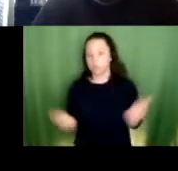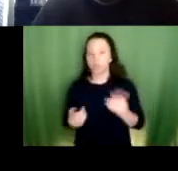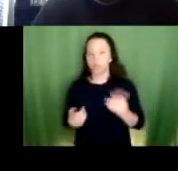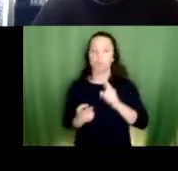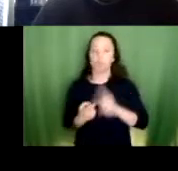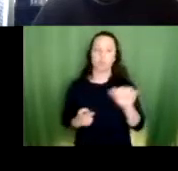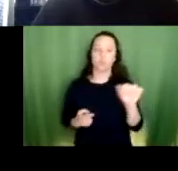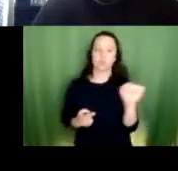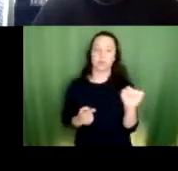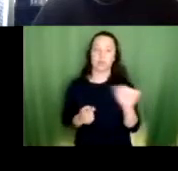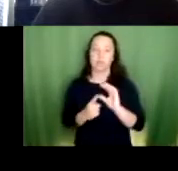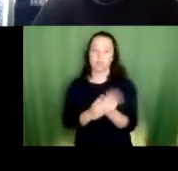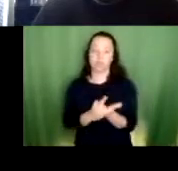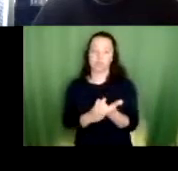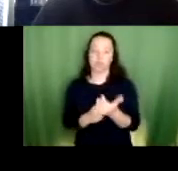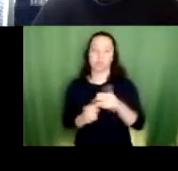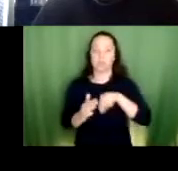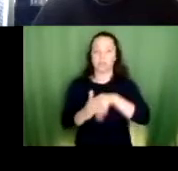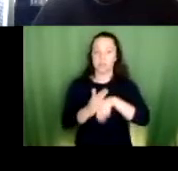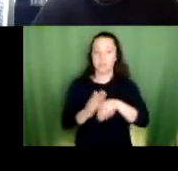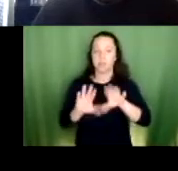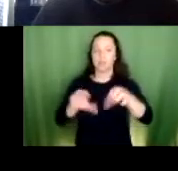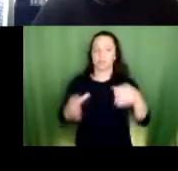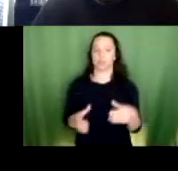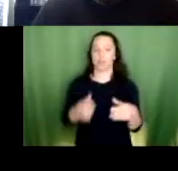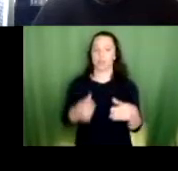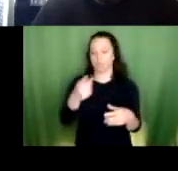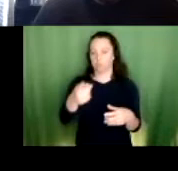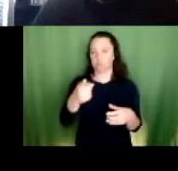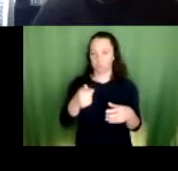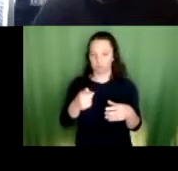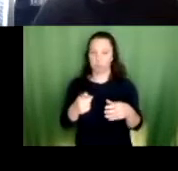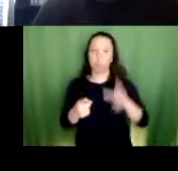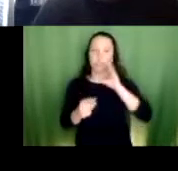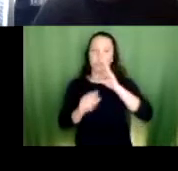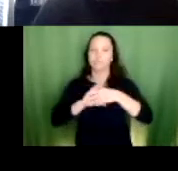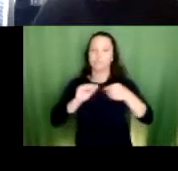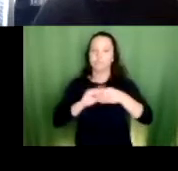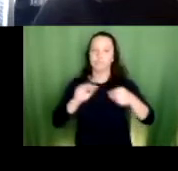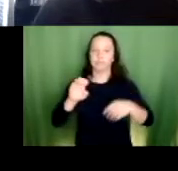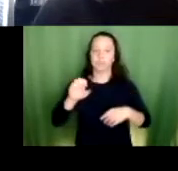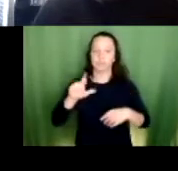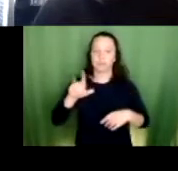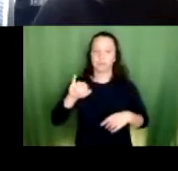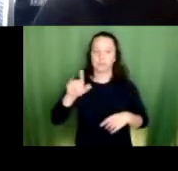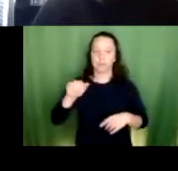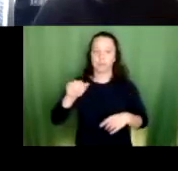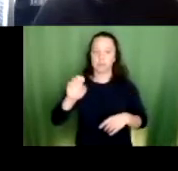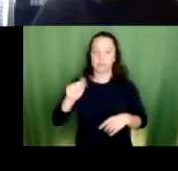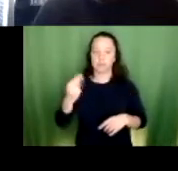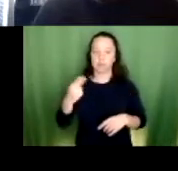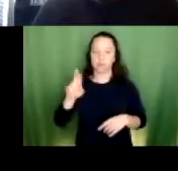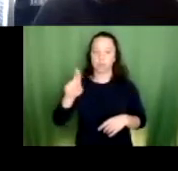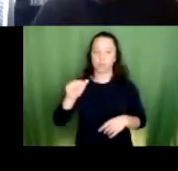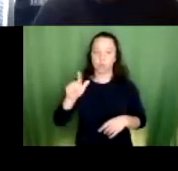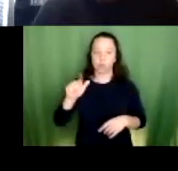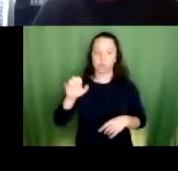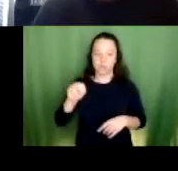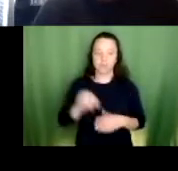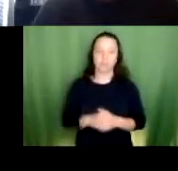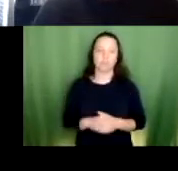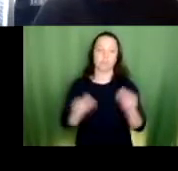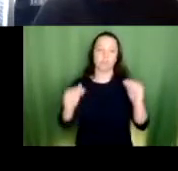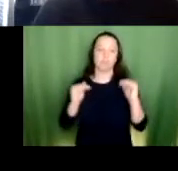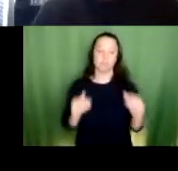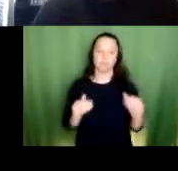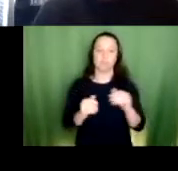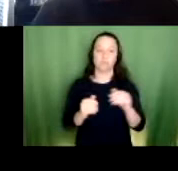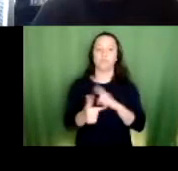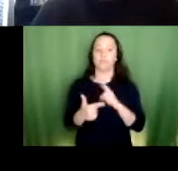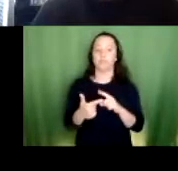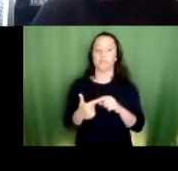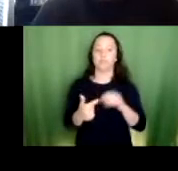by Elizabeth Ralston, Founder; Act 1: Each panelist presents their case study; Intermission: